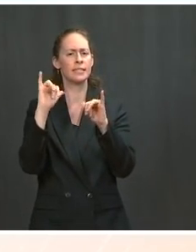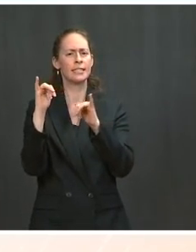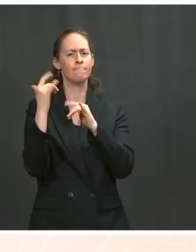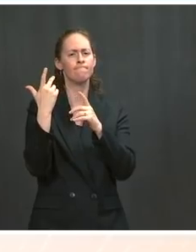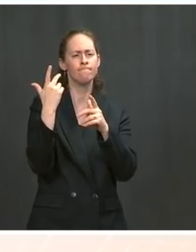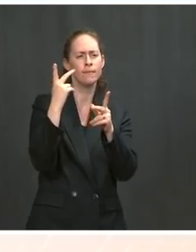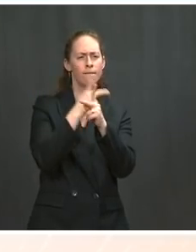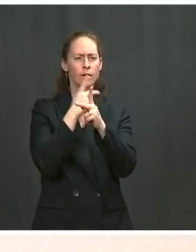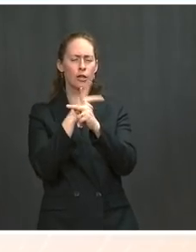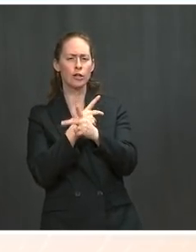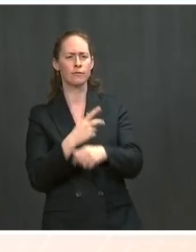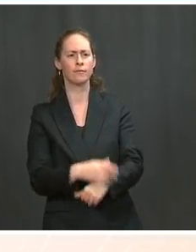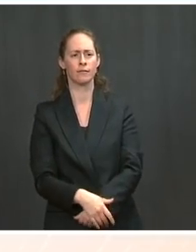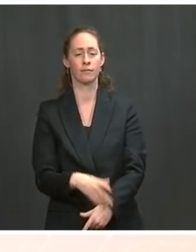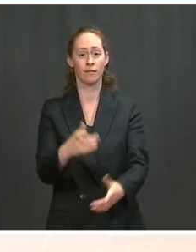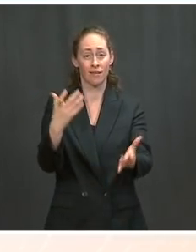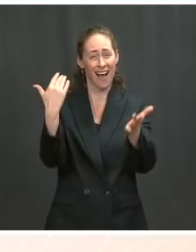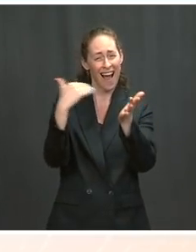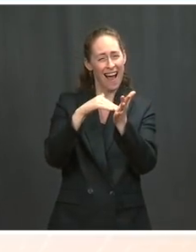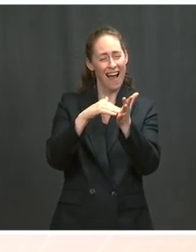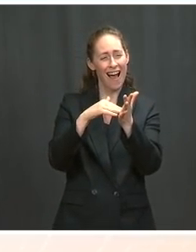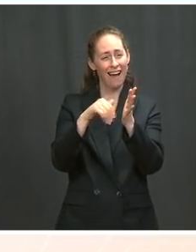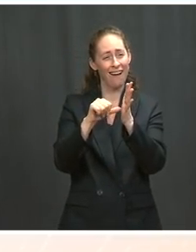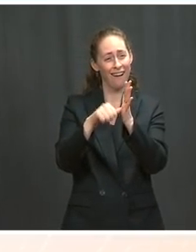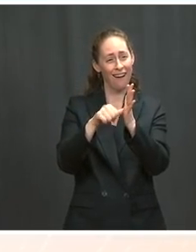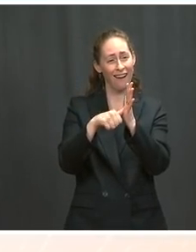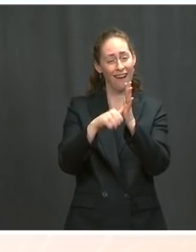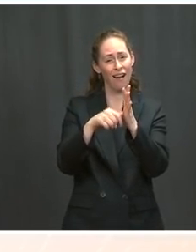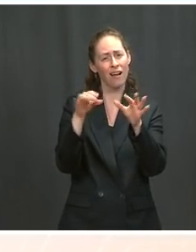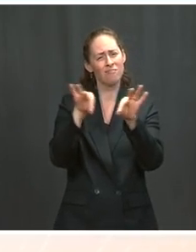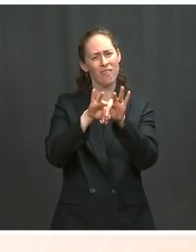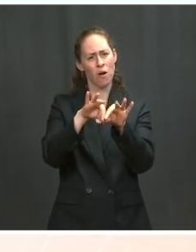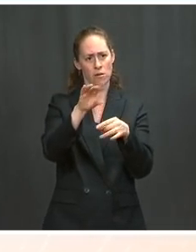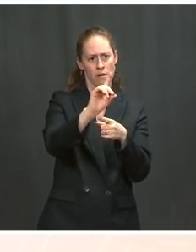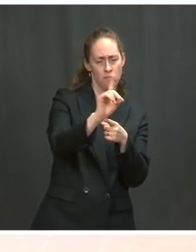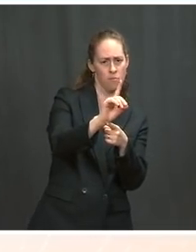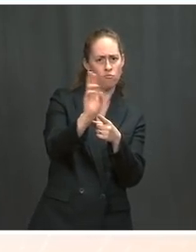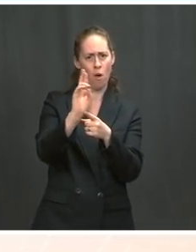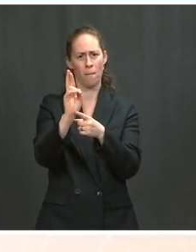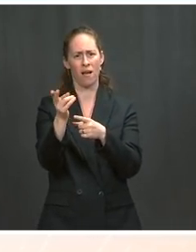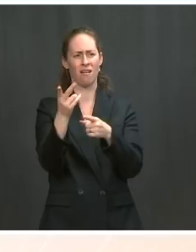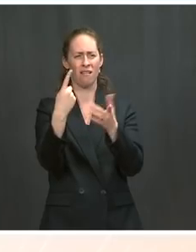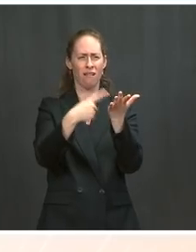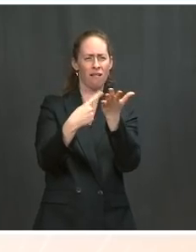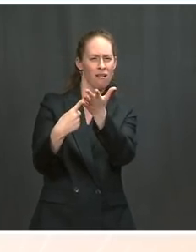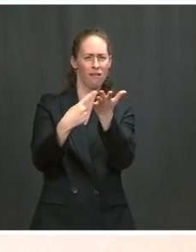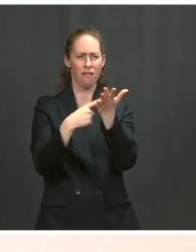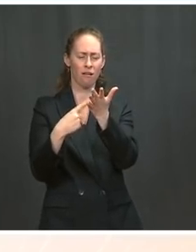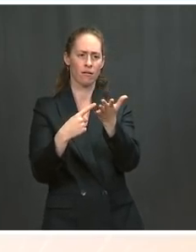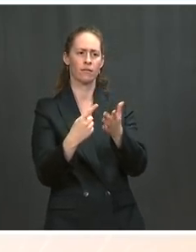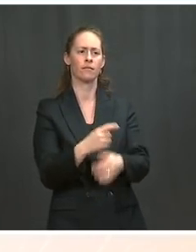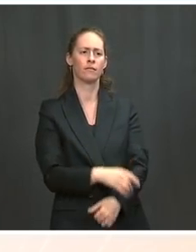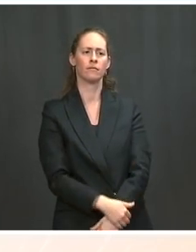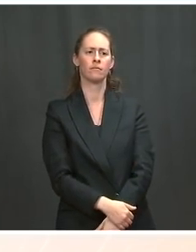some Democrats think we don't need to pay for it. Some Republicans feel very strongly about that. Some in the middle feel strongly too or feel which way.